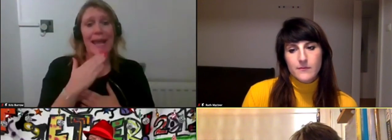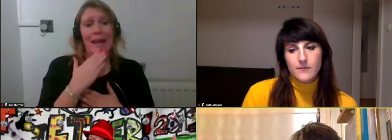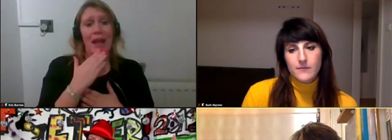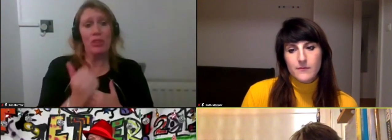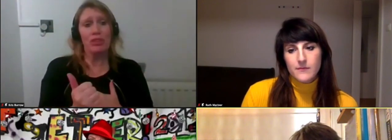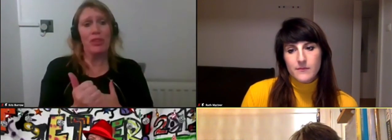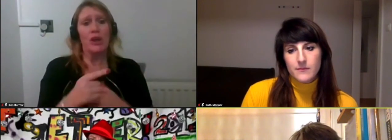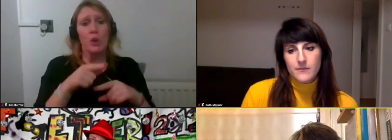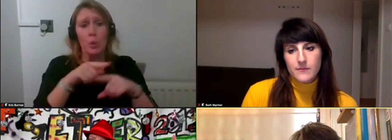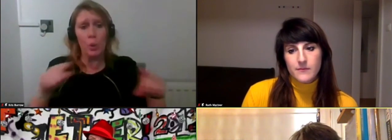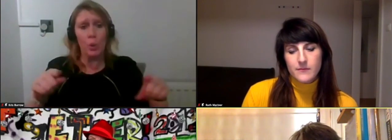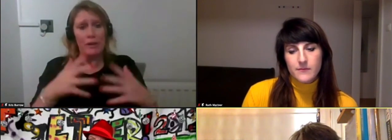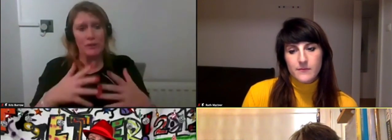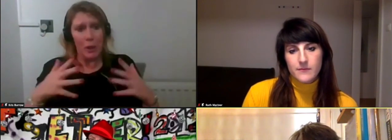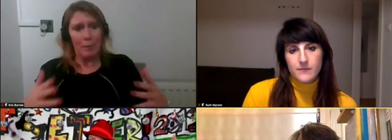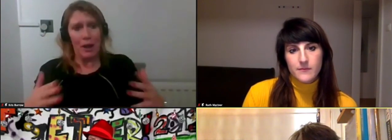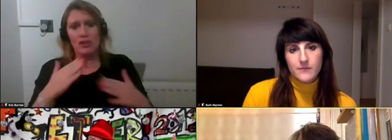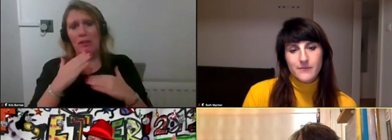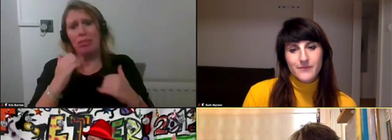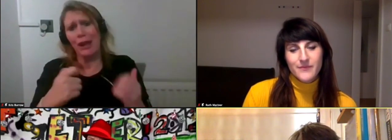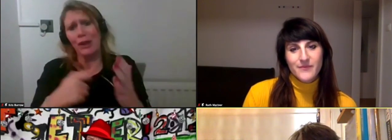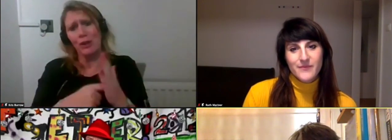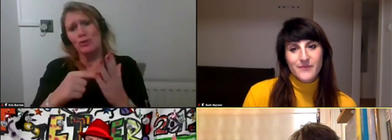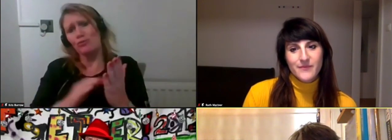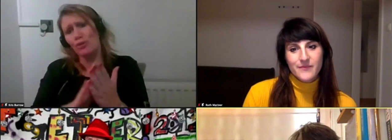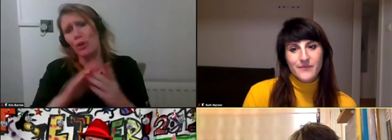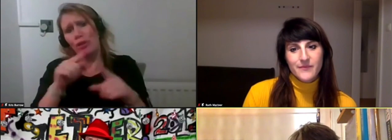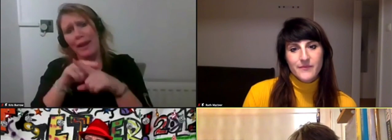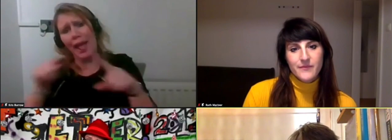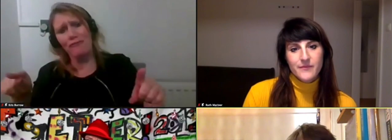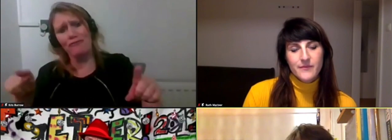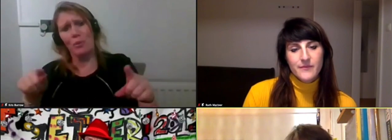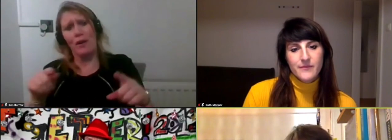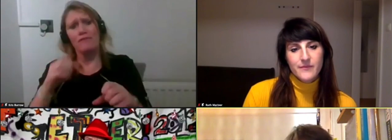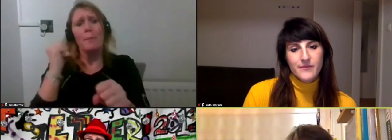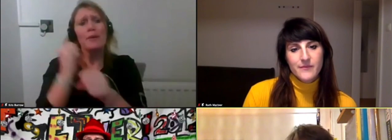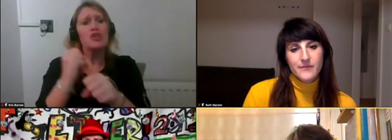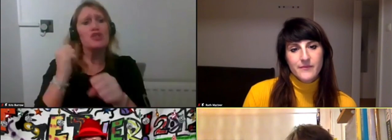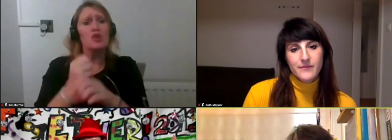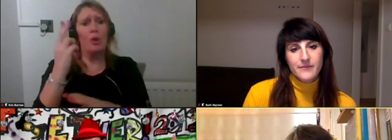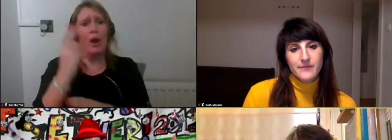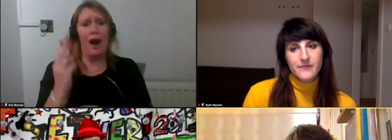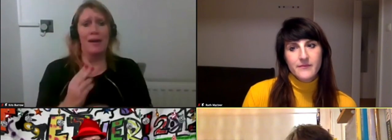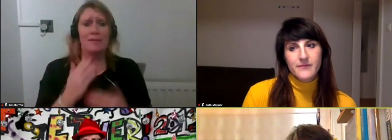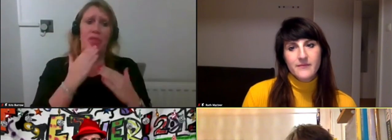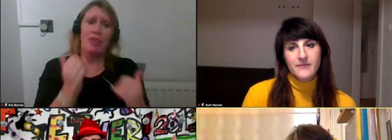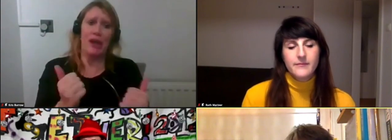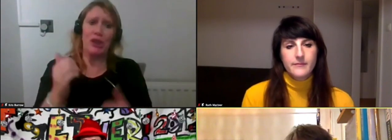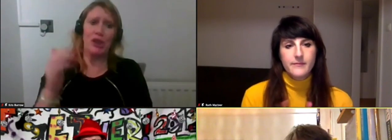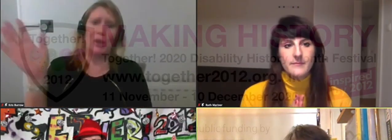thank you again to Ruth and everybody from Gestalt Arts and Indus. Good night. Thank you!